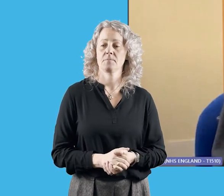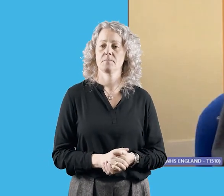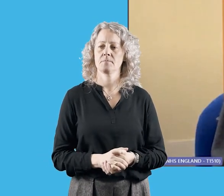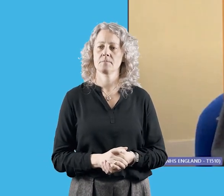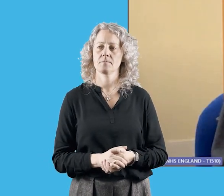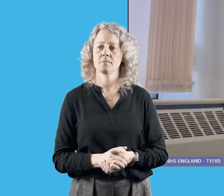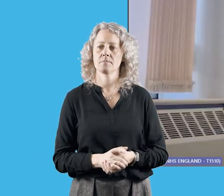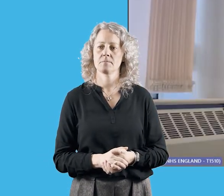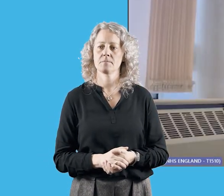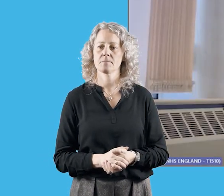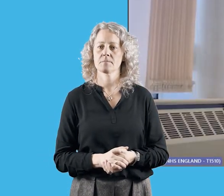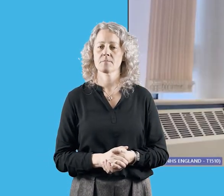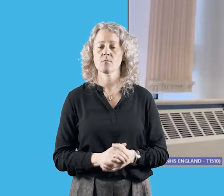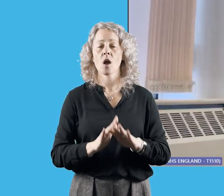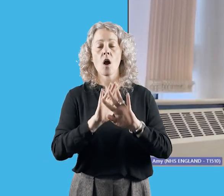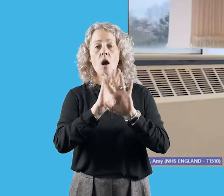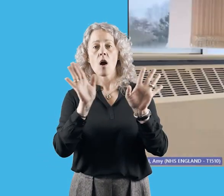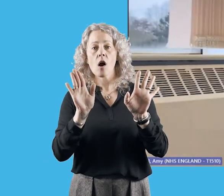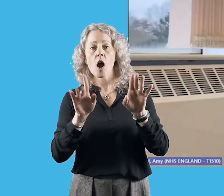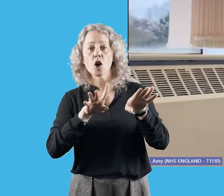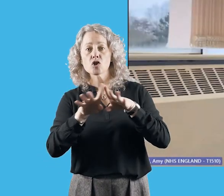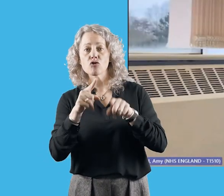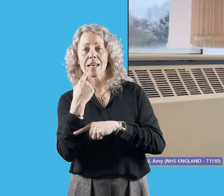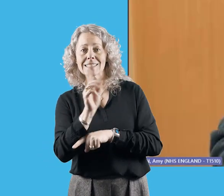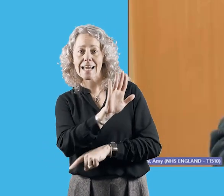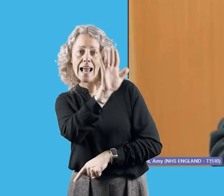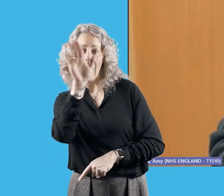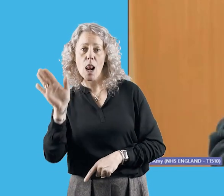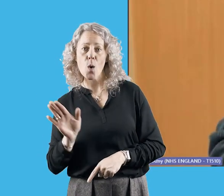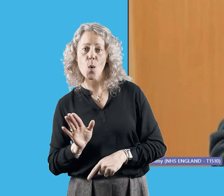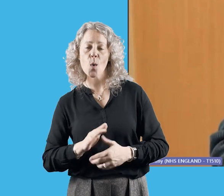My name is Taylor? My name is Remy College. My name is Liam